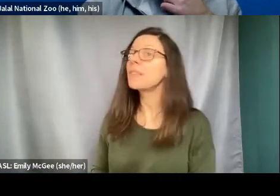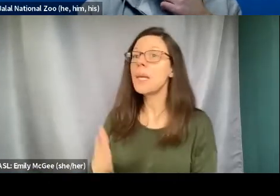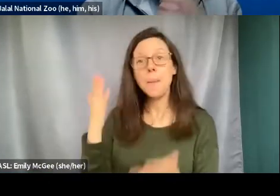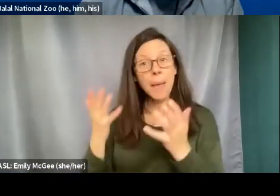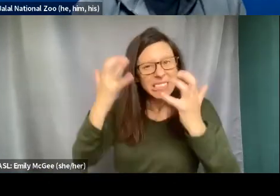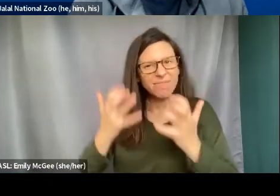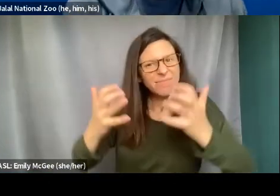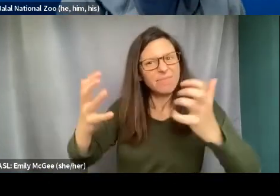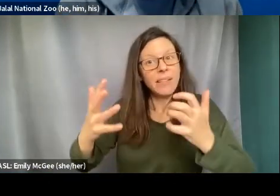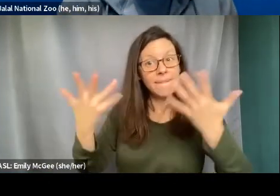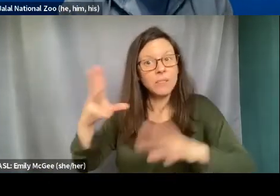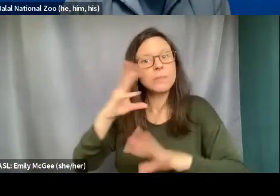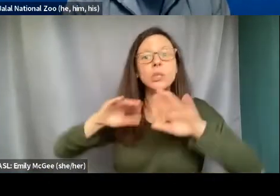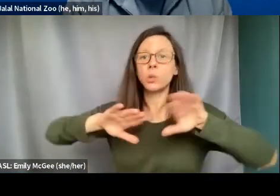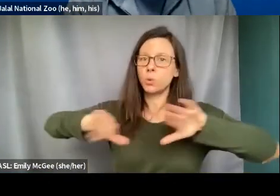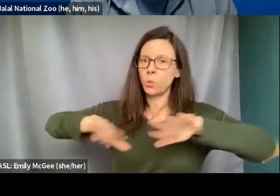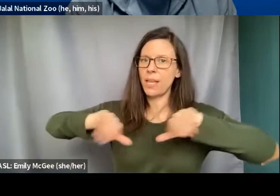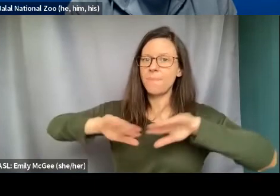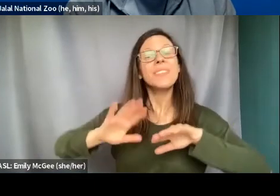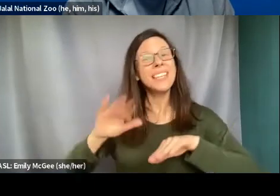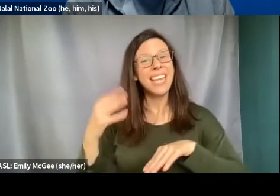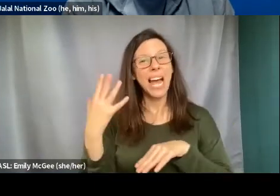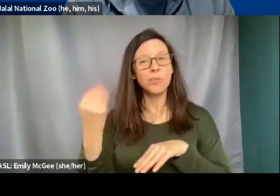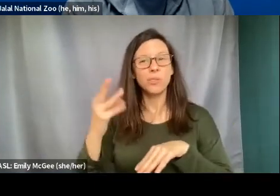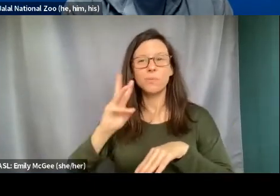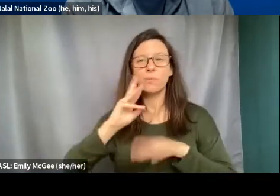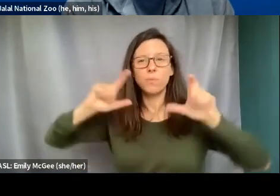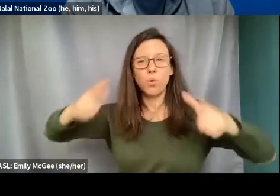usually treated with chlorine, so again it doesn't have that harmful bacteria in it,